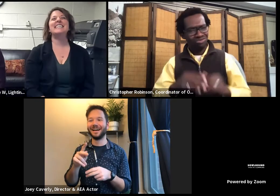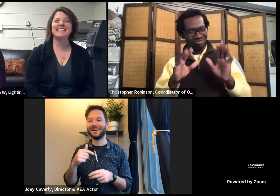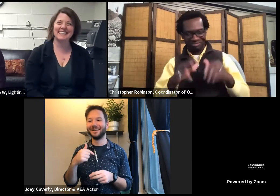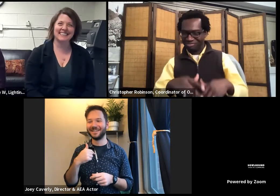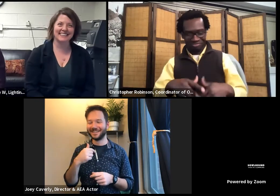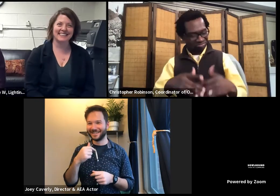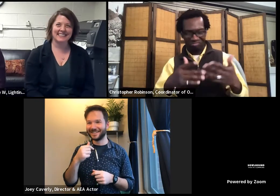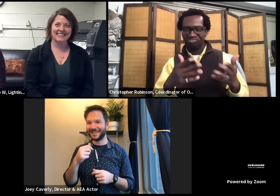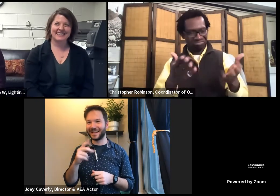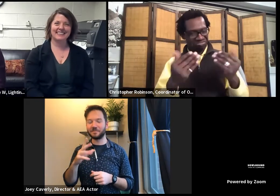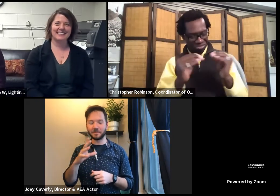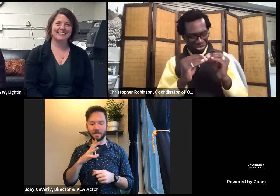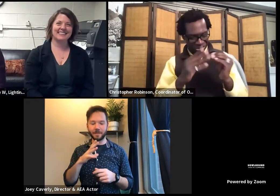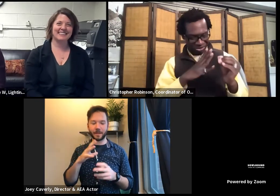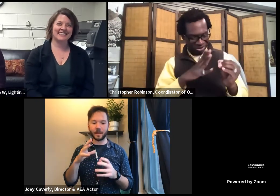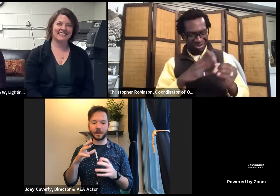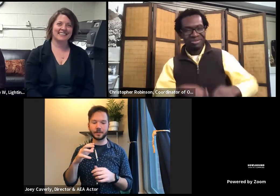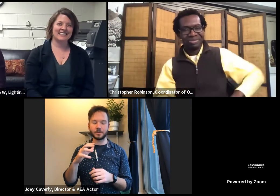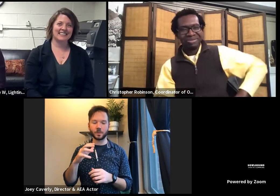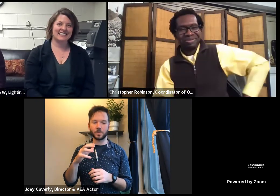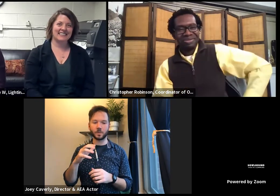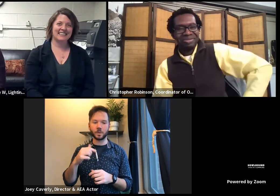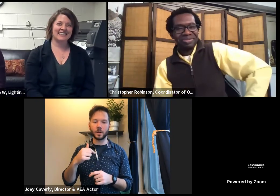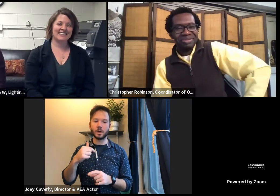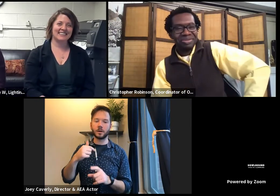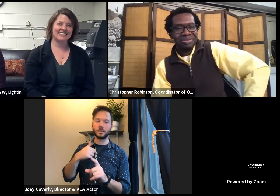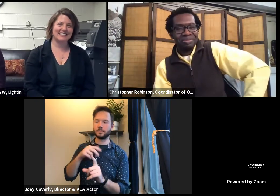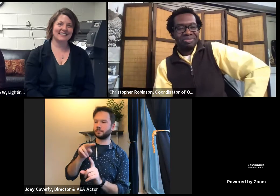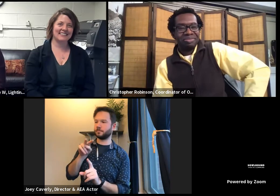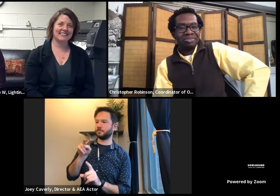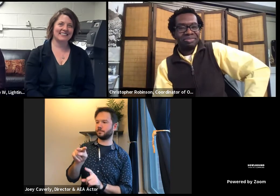Sure, this is Joey. Oh, gosh, I'm trying to keep it short. We can go on a little more.